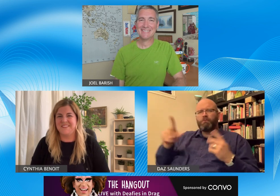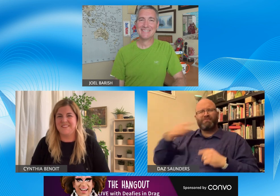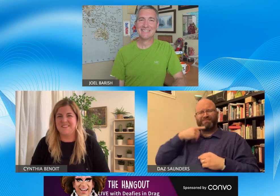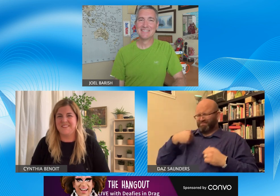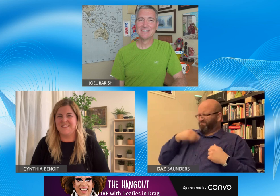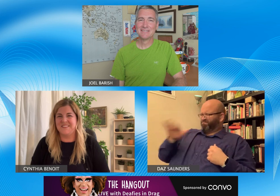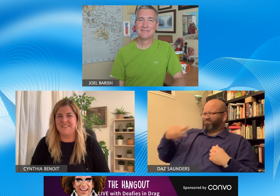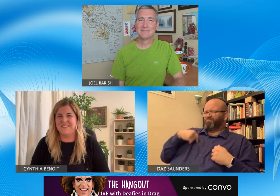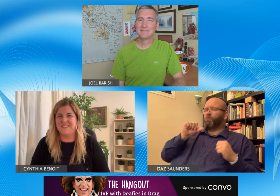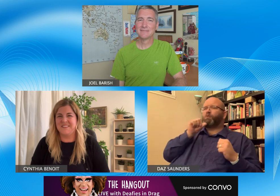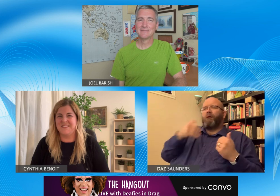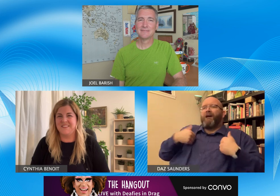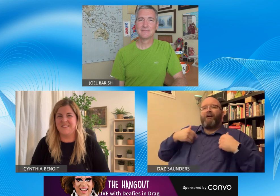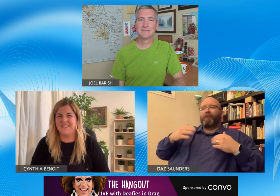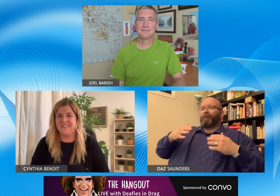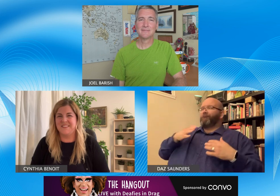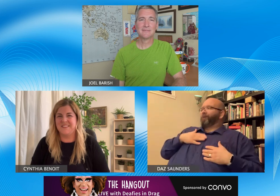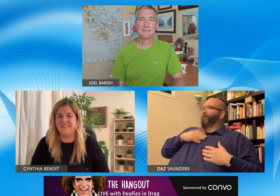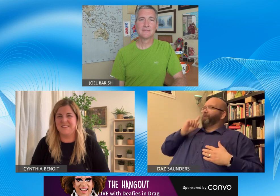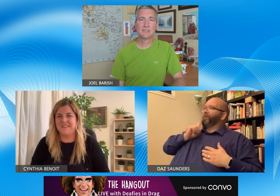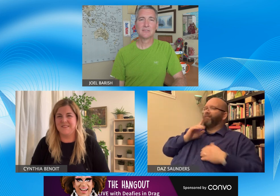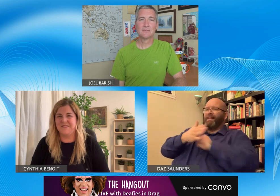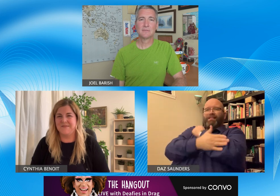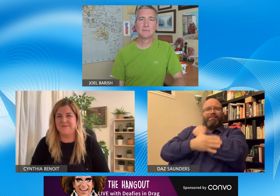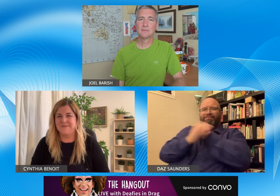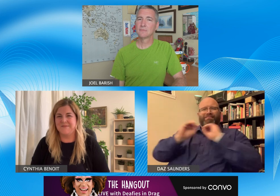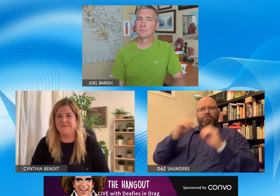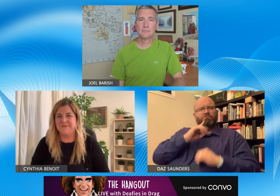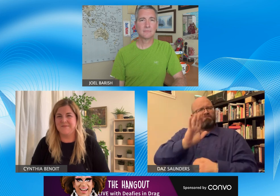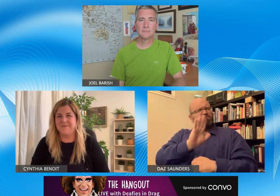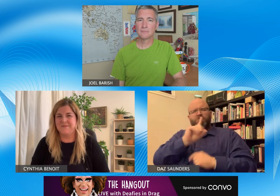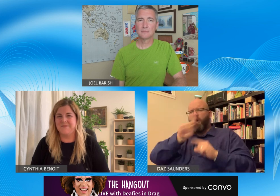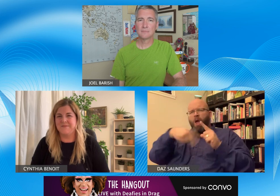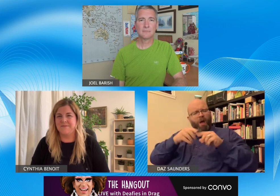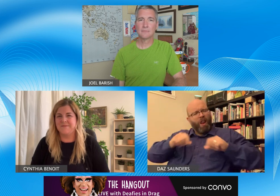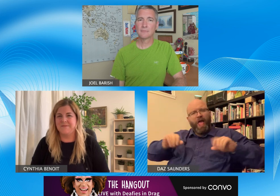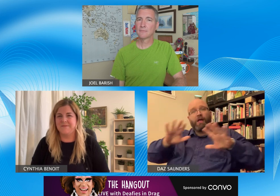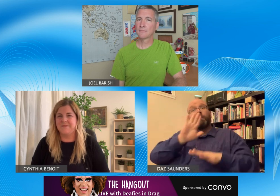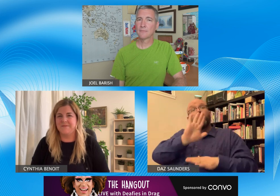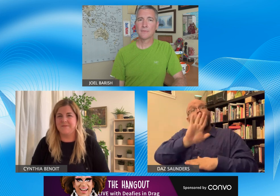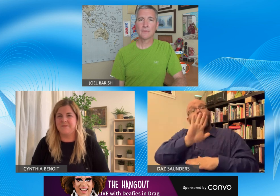Instead of linking the community with the land,